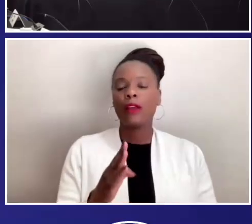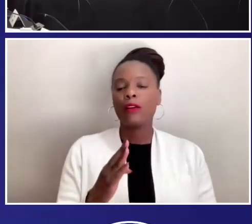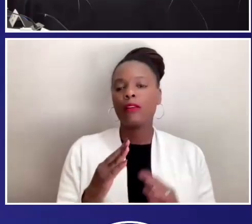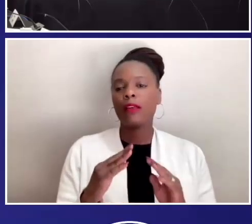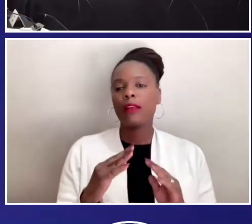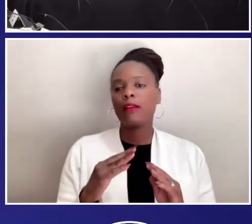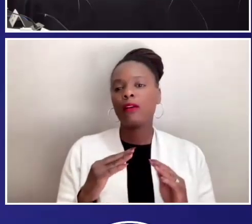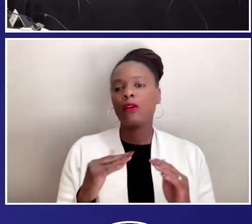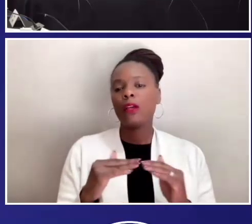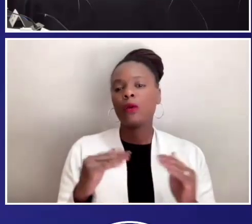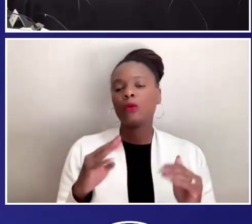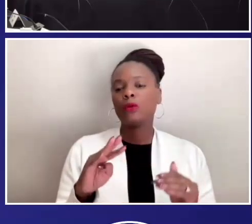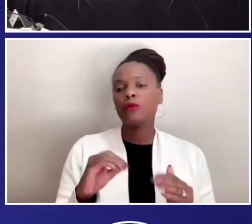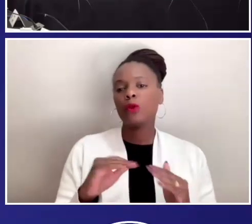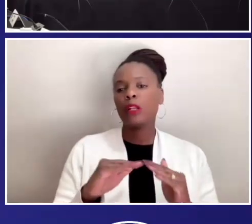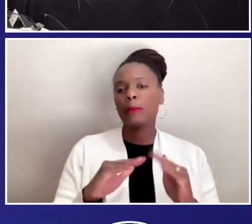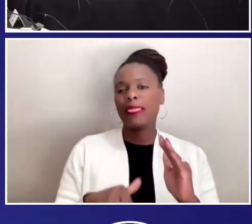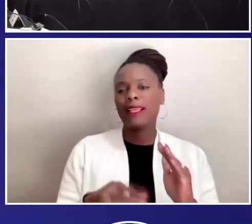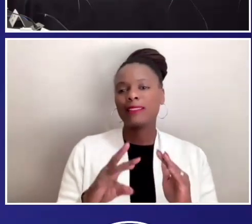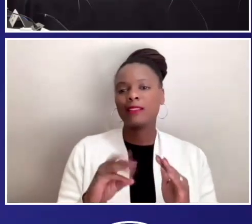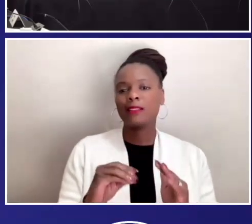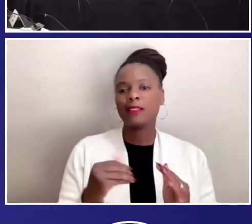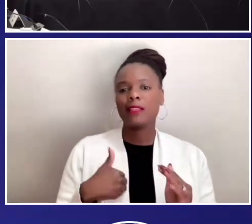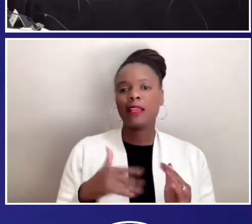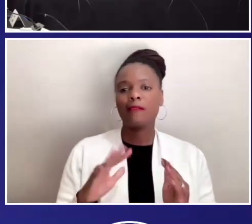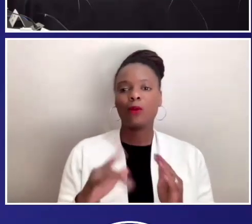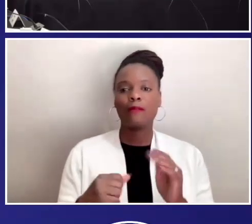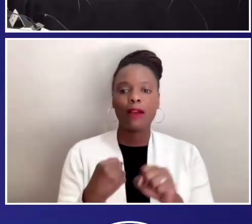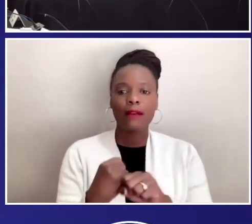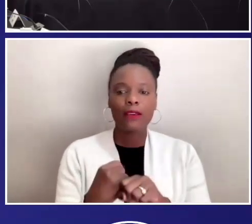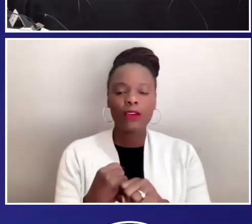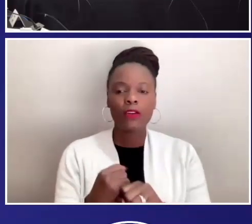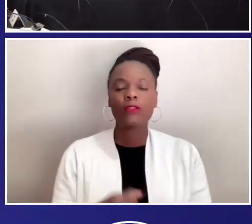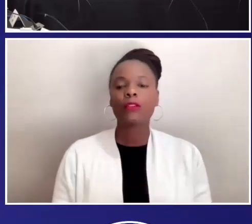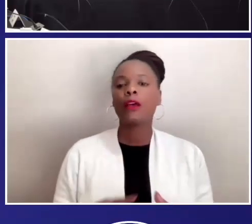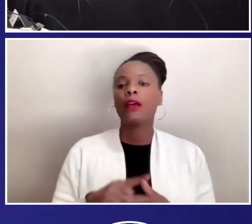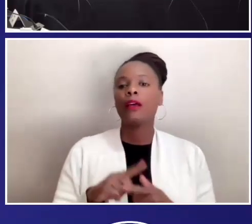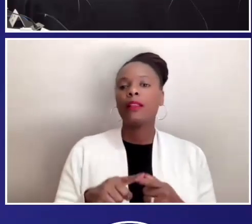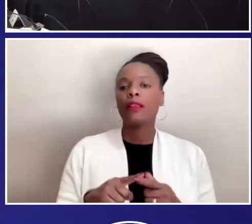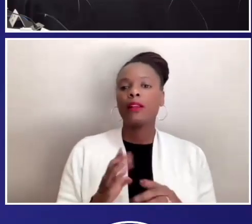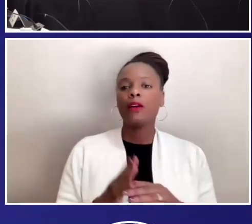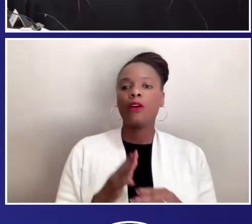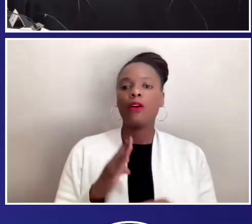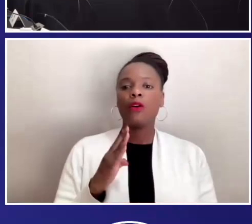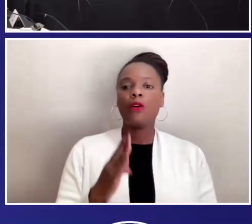they must repay the loans within 30 years. And this, of course, does not also include periods of authorized deferment and